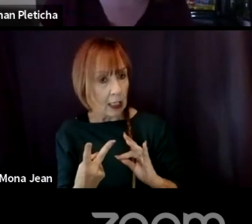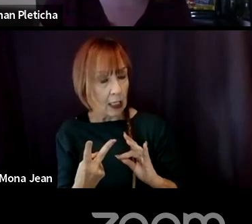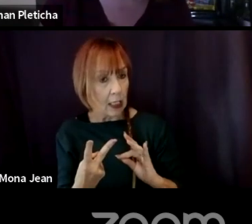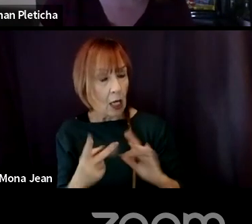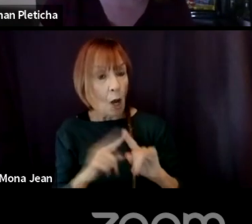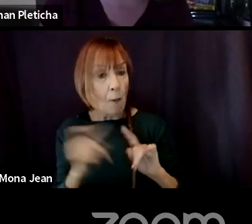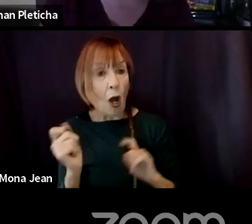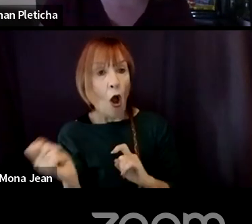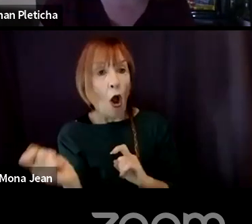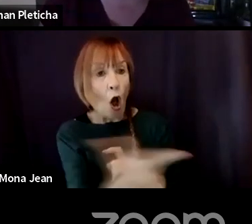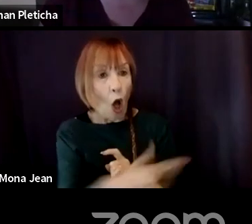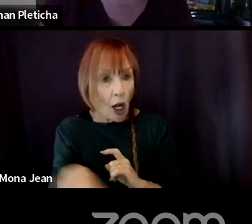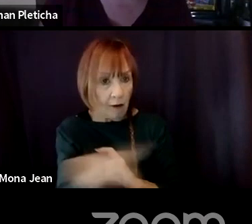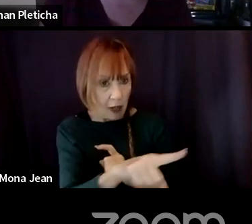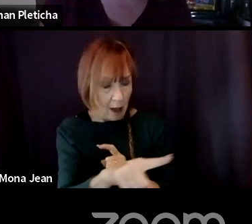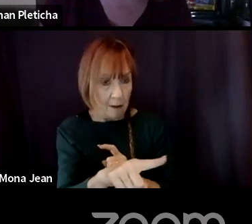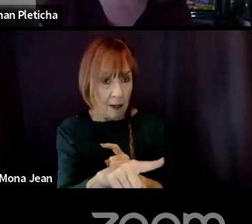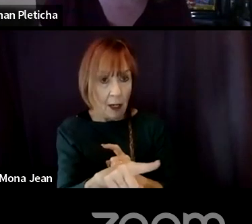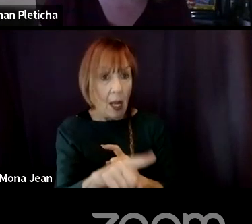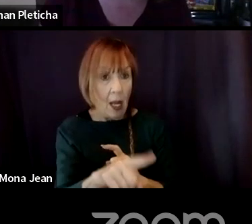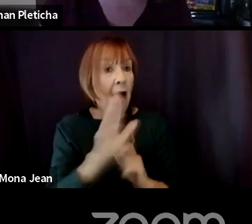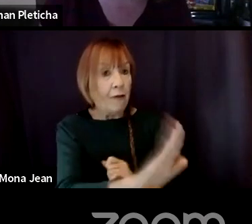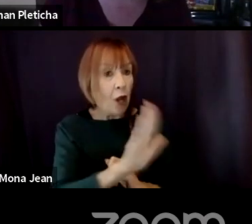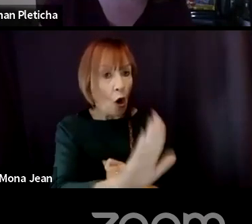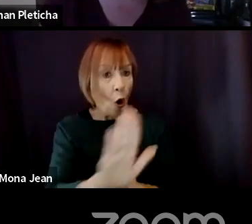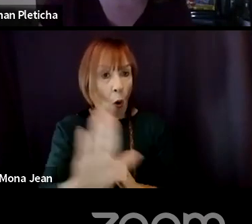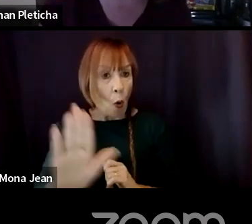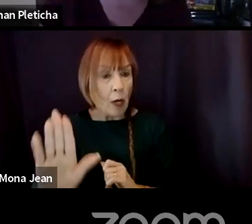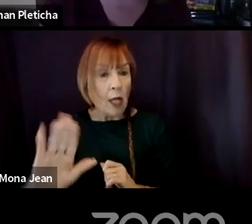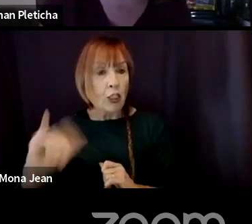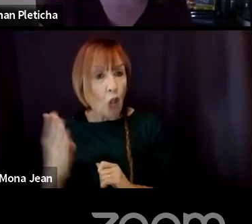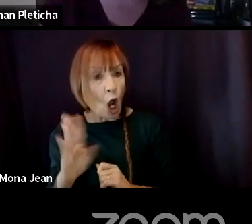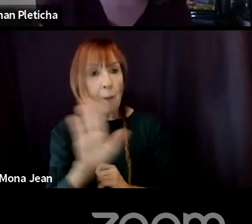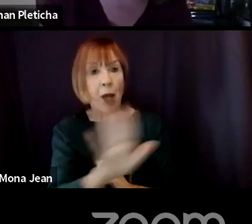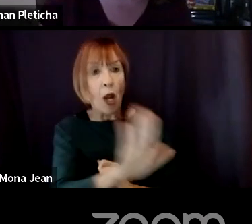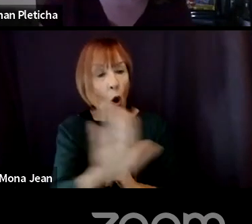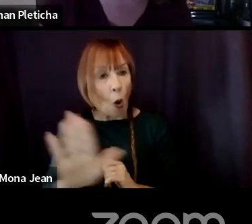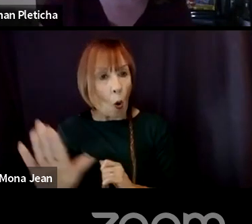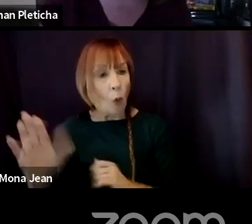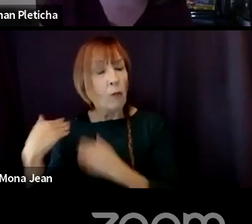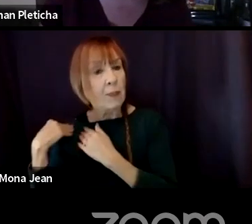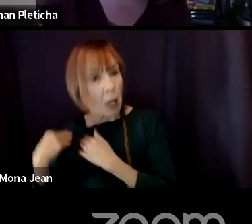and they all have a job just to, you know what it mean, so they all want to make sure that they have something to say.